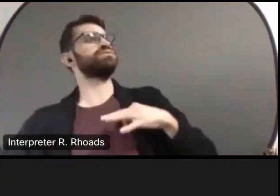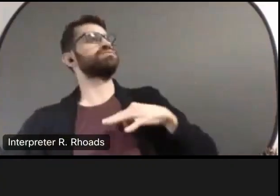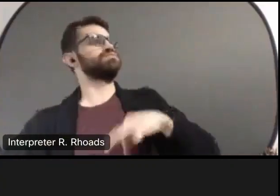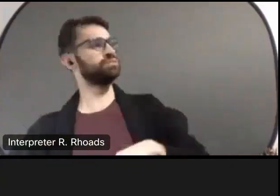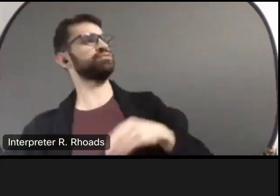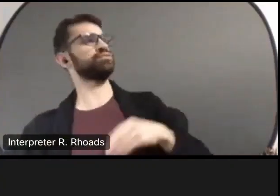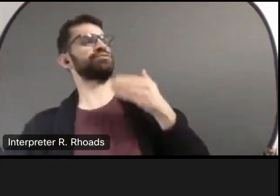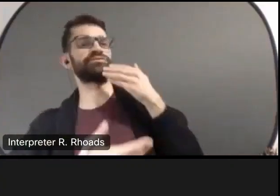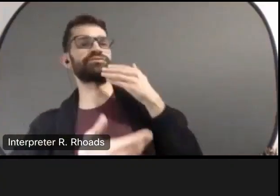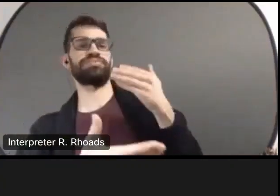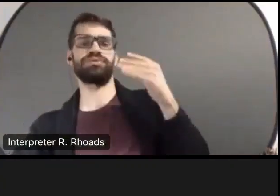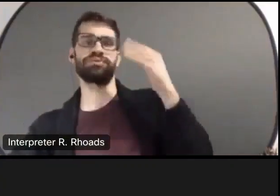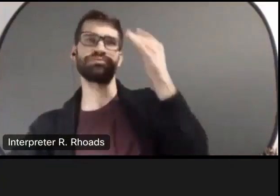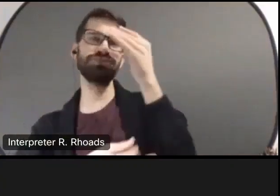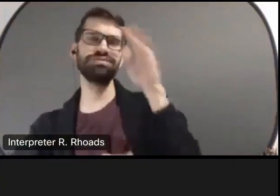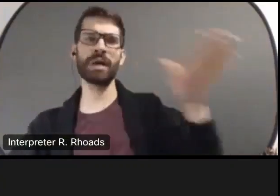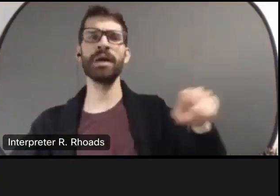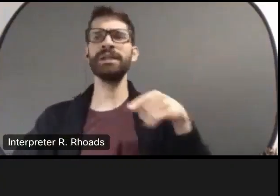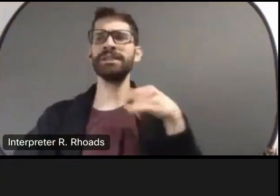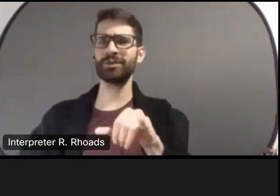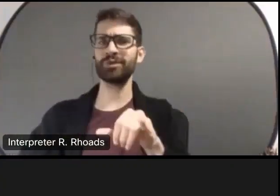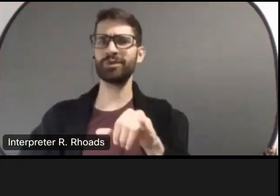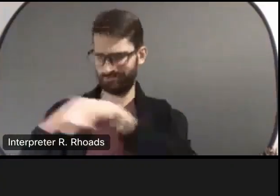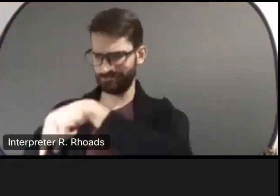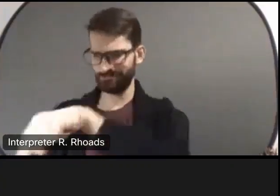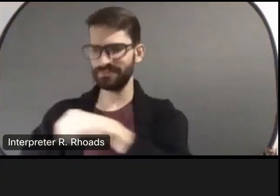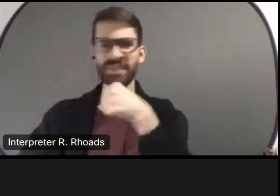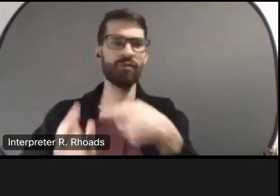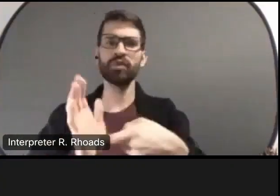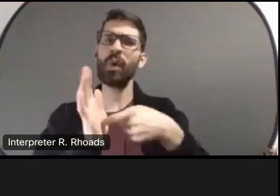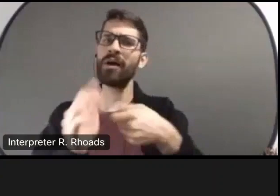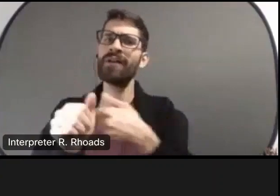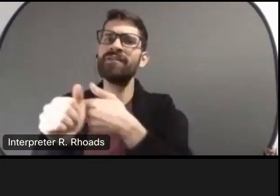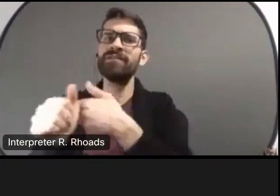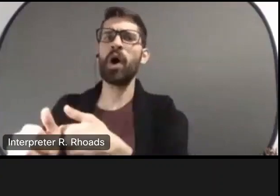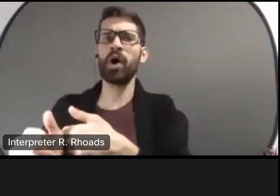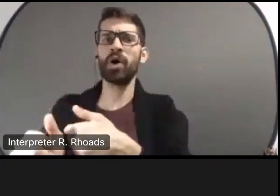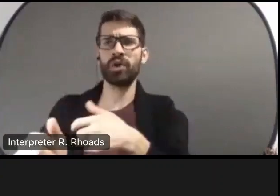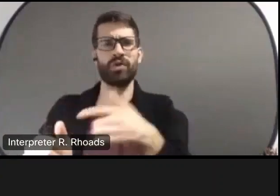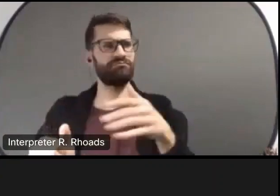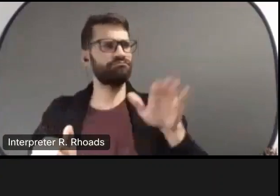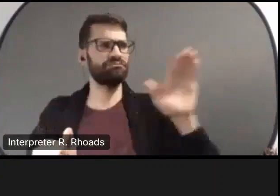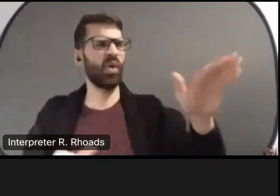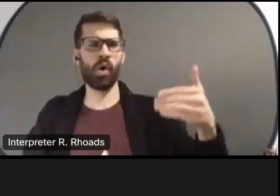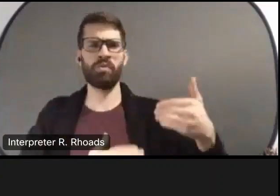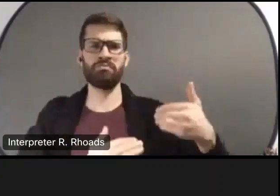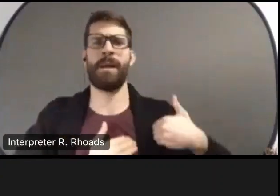So at that level I wouldn't say there's any liability. But I would also say, too,